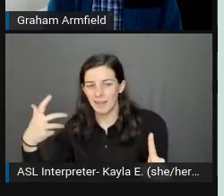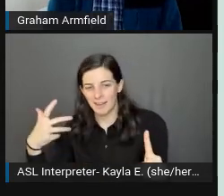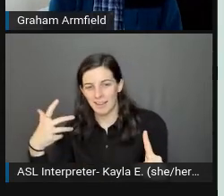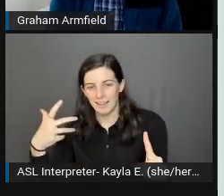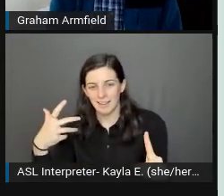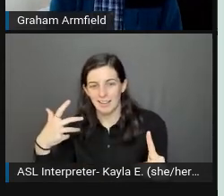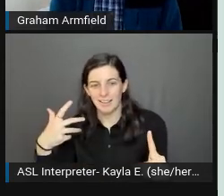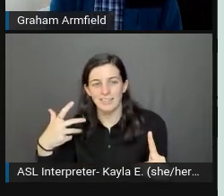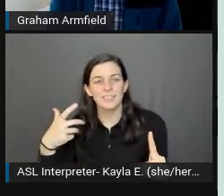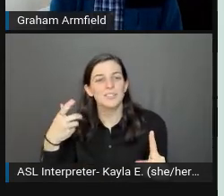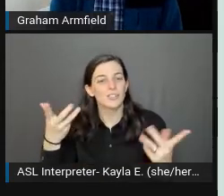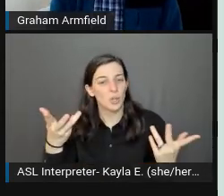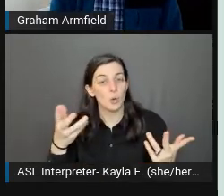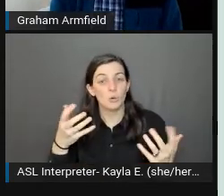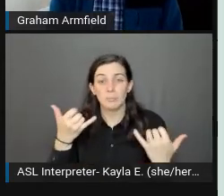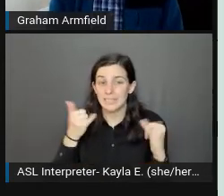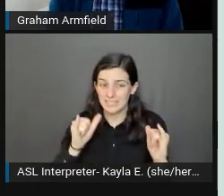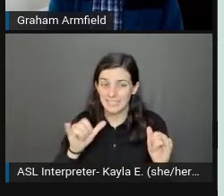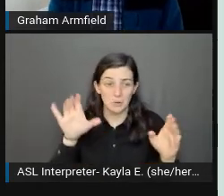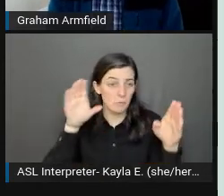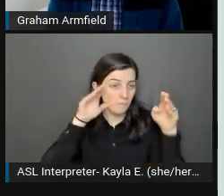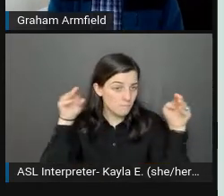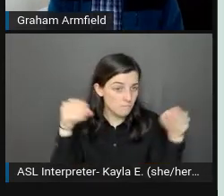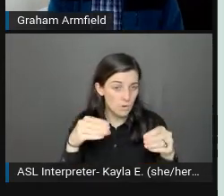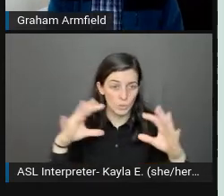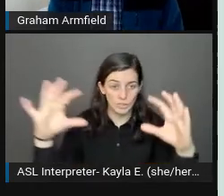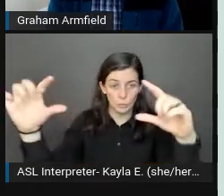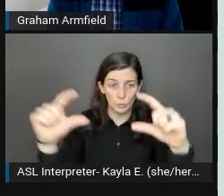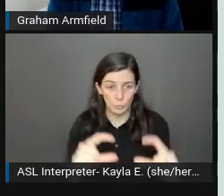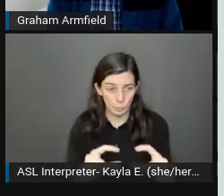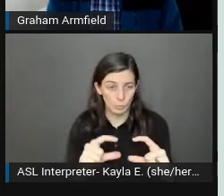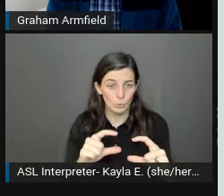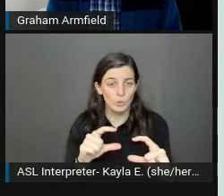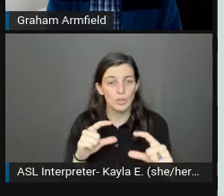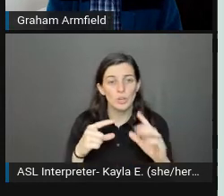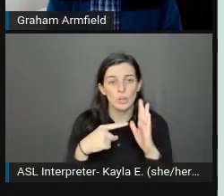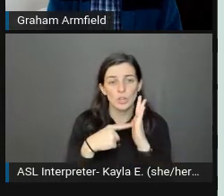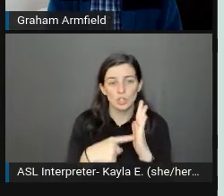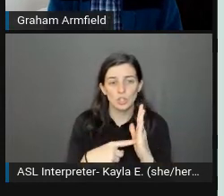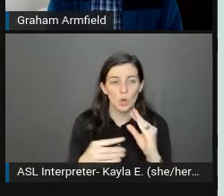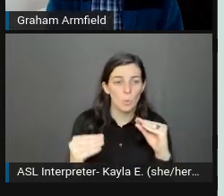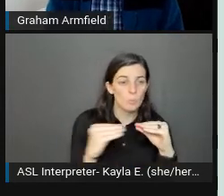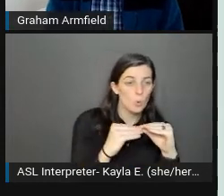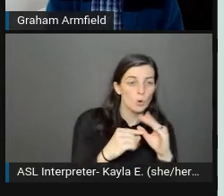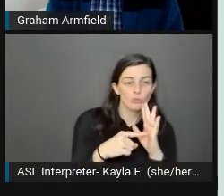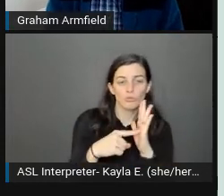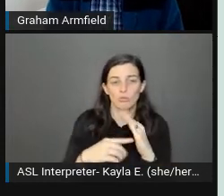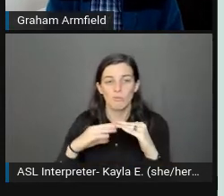which is very good. The only problem with this is that screen reader users like